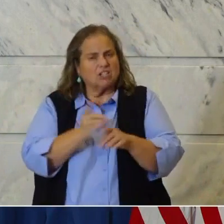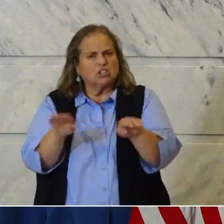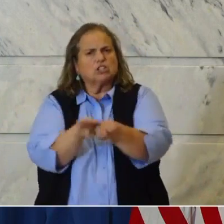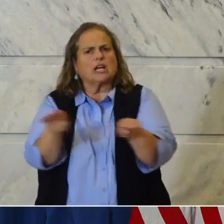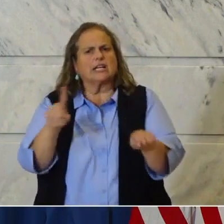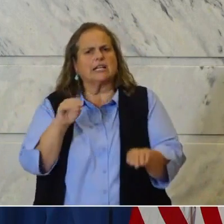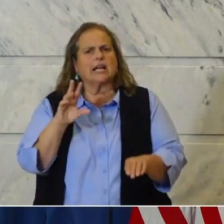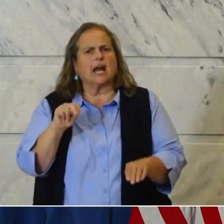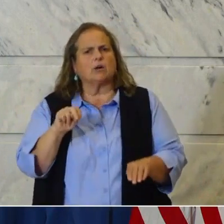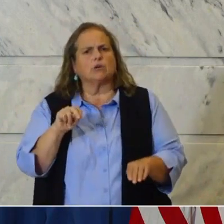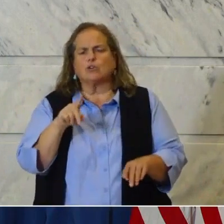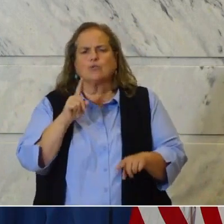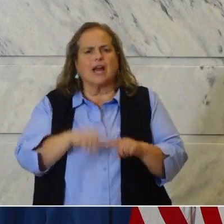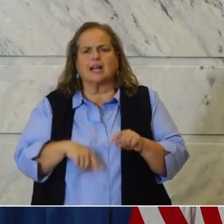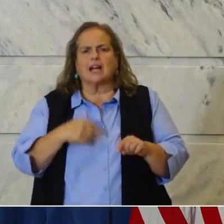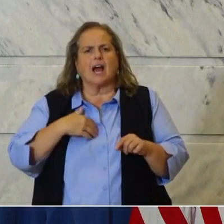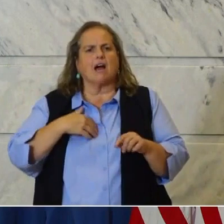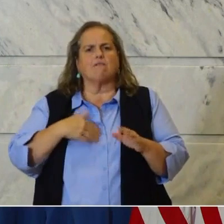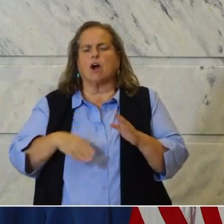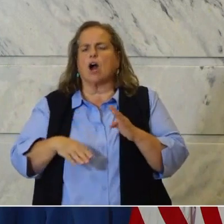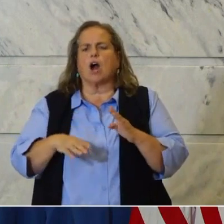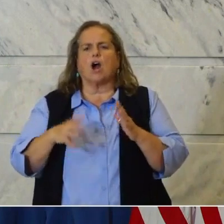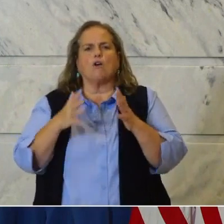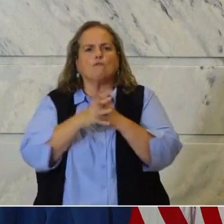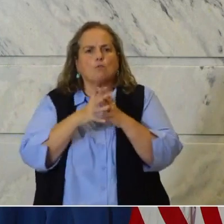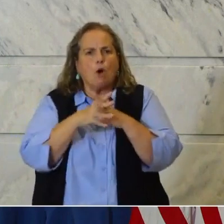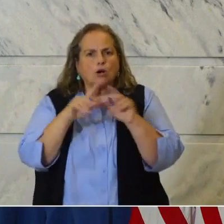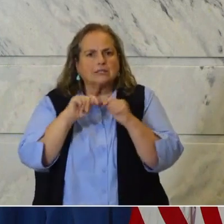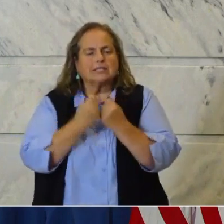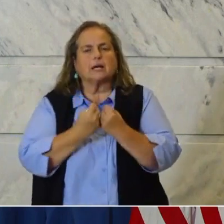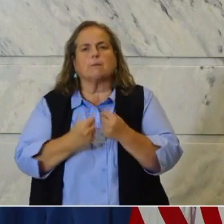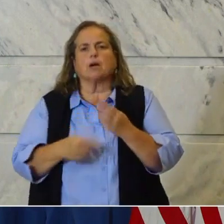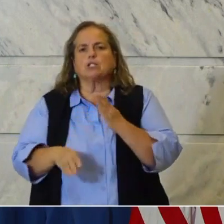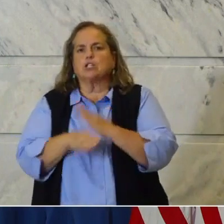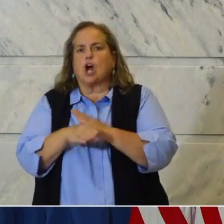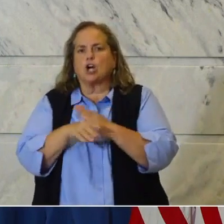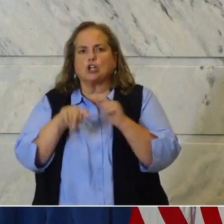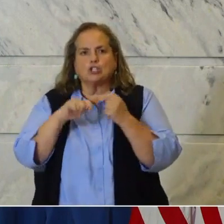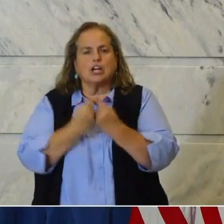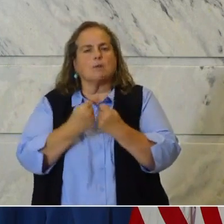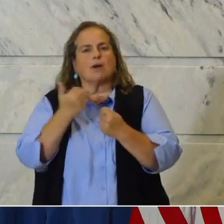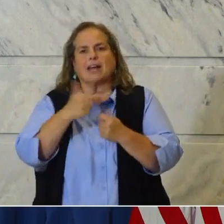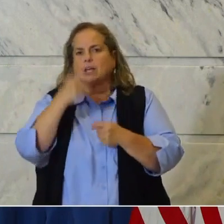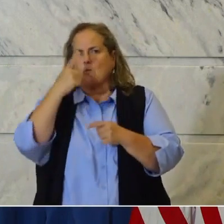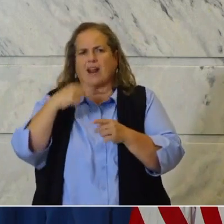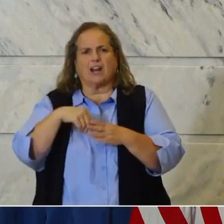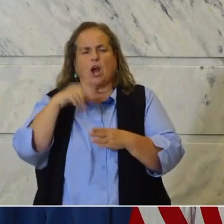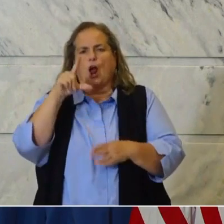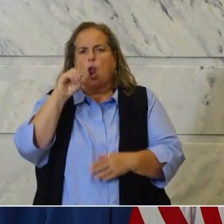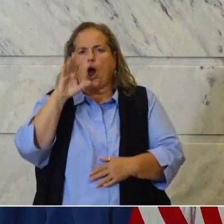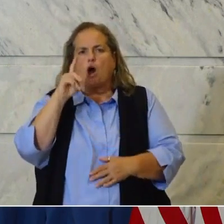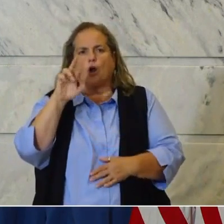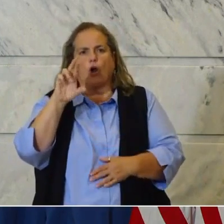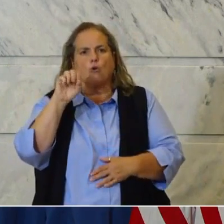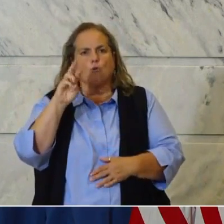football team or a soccer team or anybody else in a locker room that is absolutely avoidable. You can't have a coach without a mask screaming in